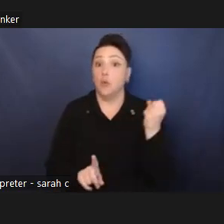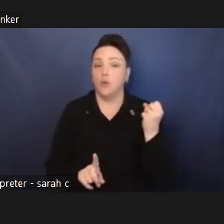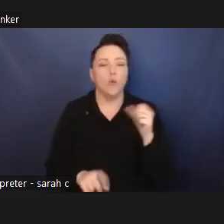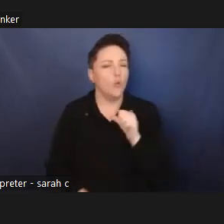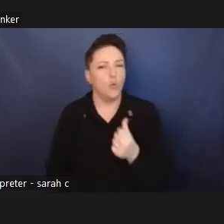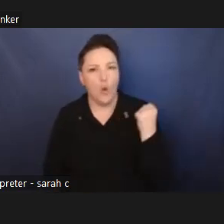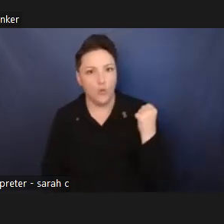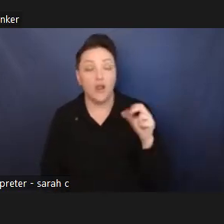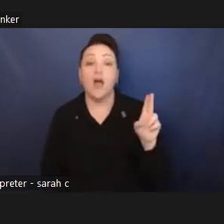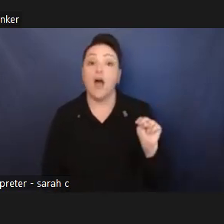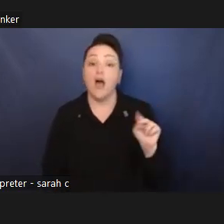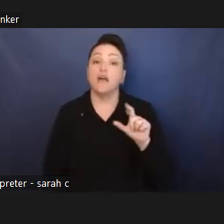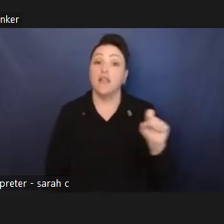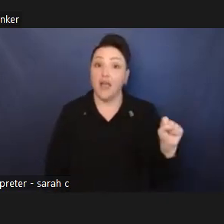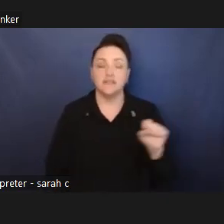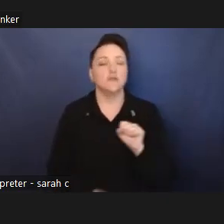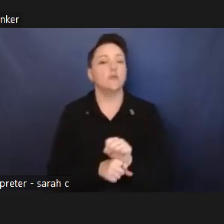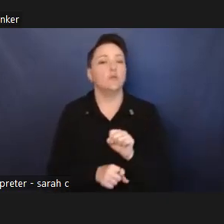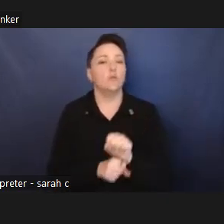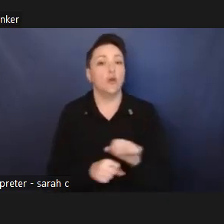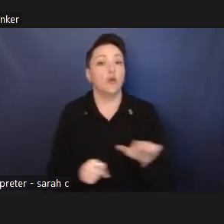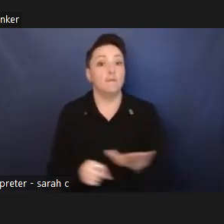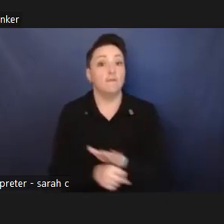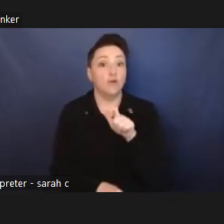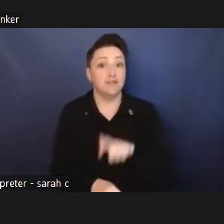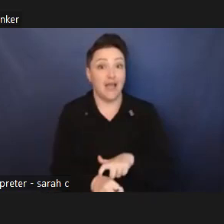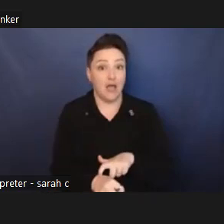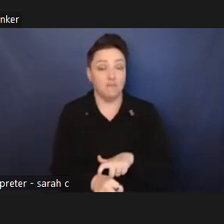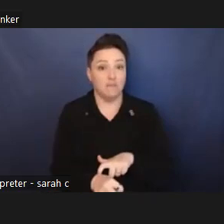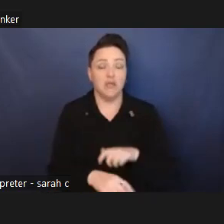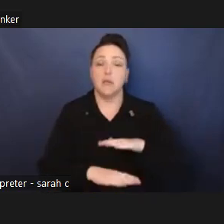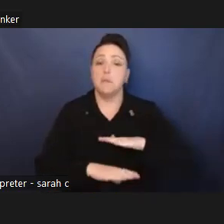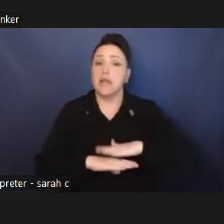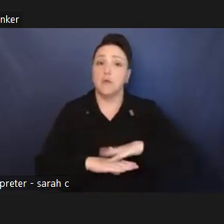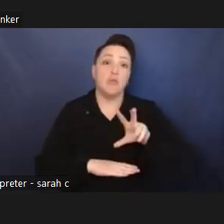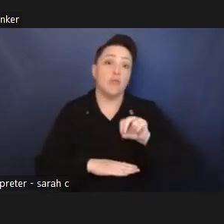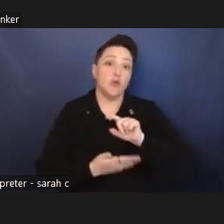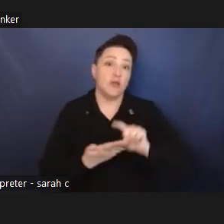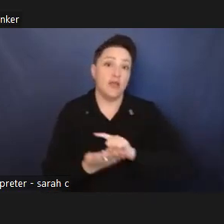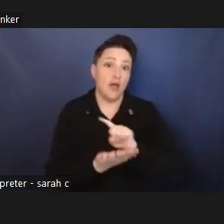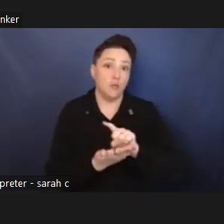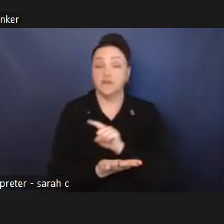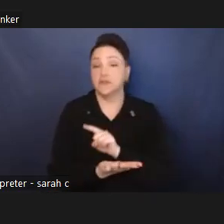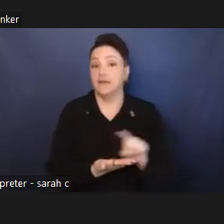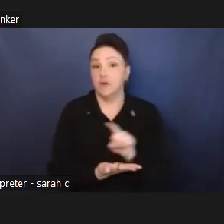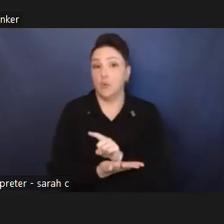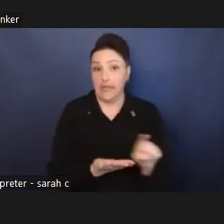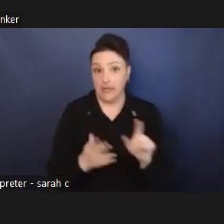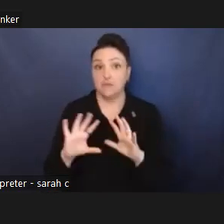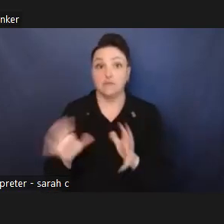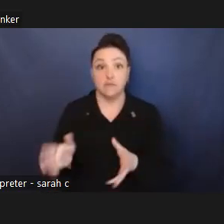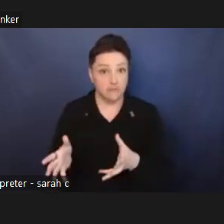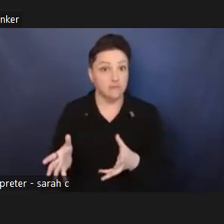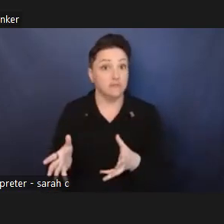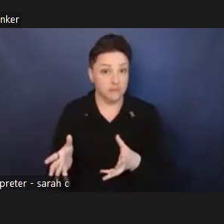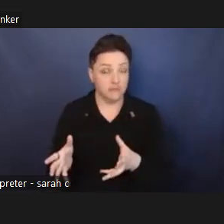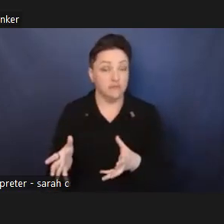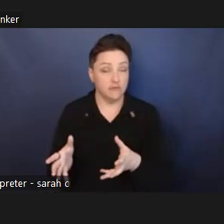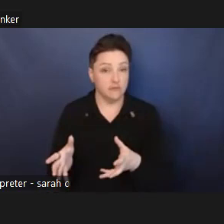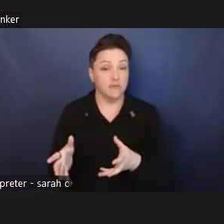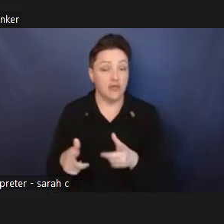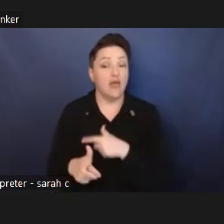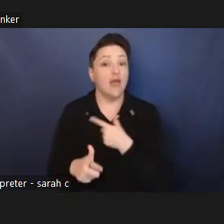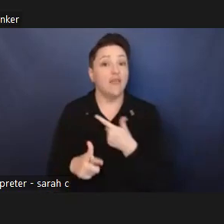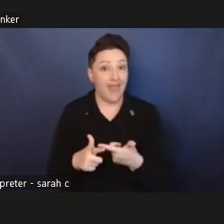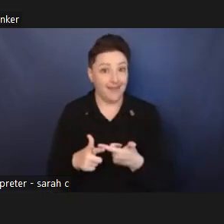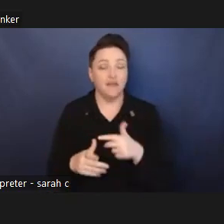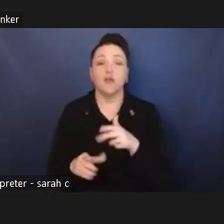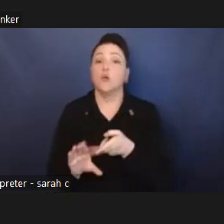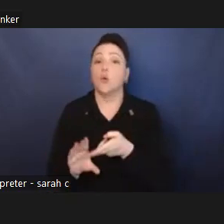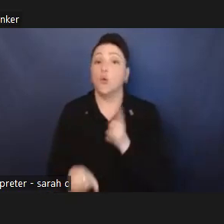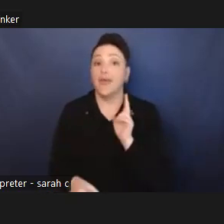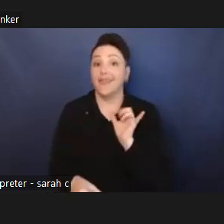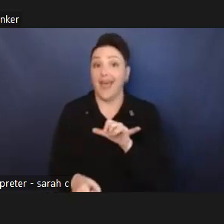time or working at least 30 hours per week lose quits that job or decreases those hours